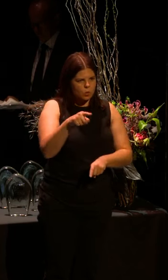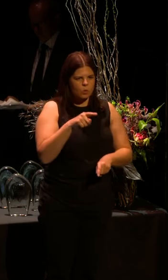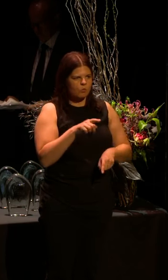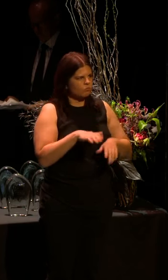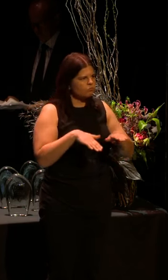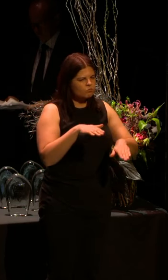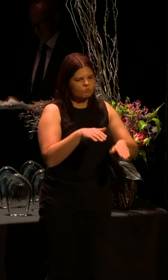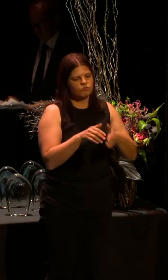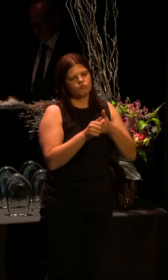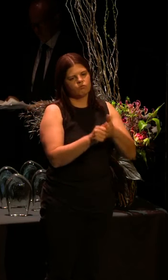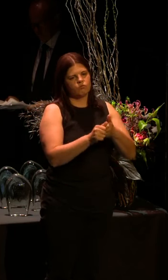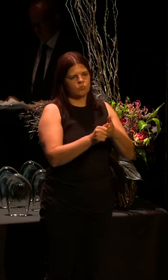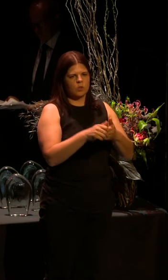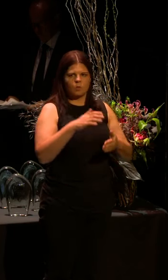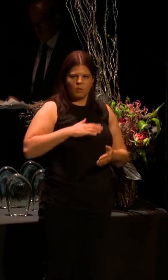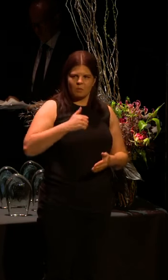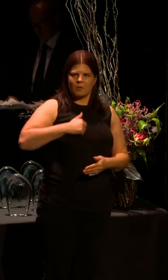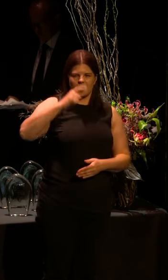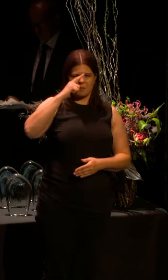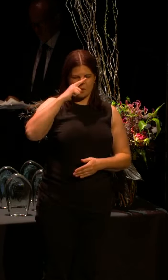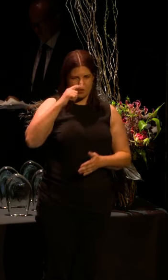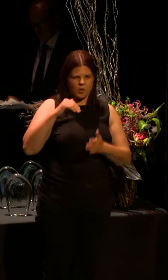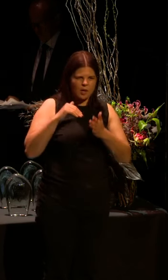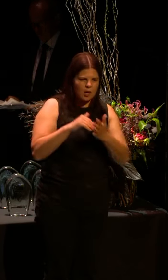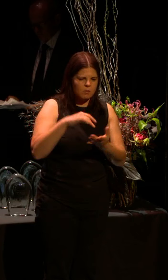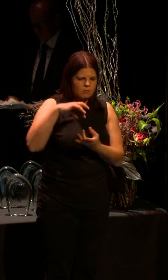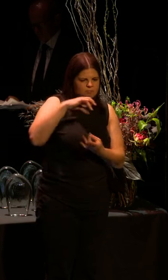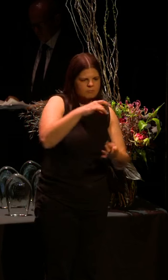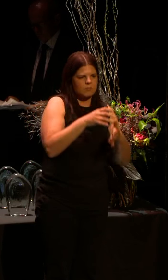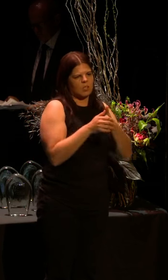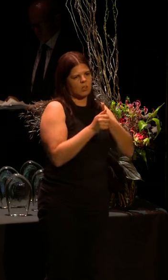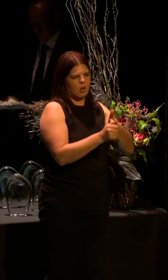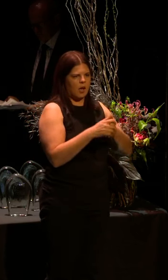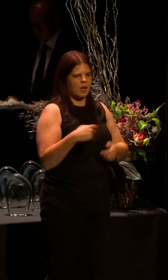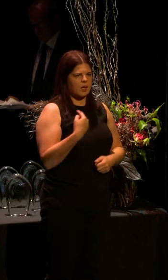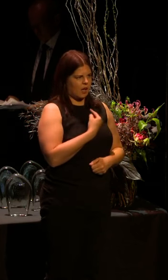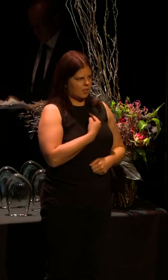as we continue on our journey together, and let that journey be one where we can - we will -